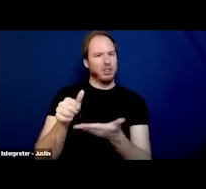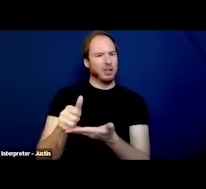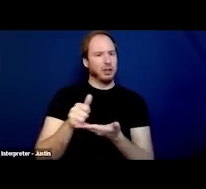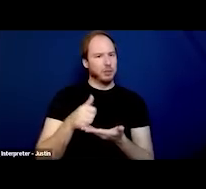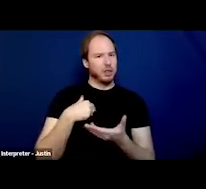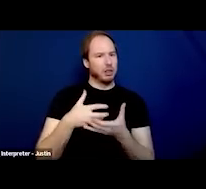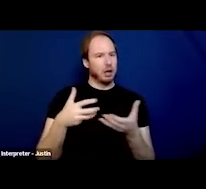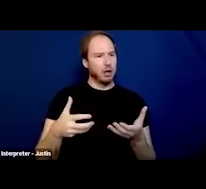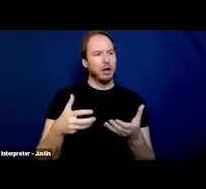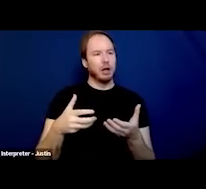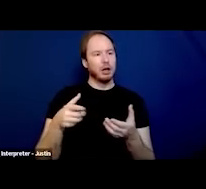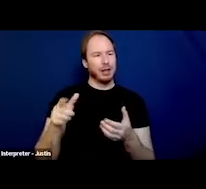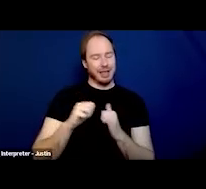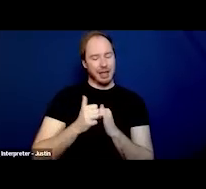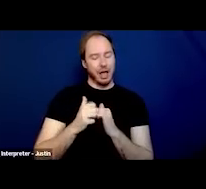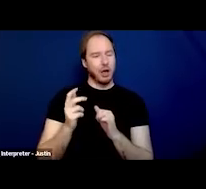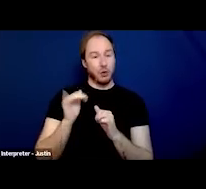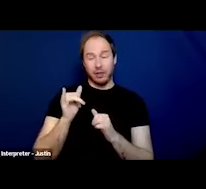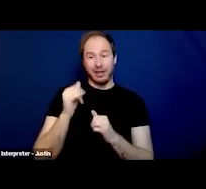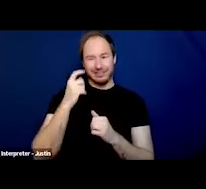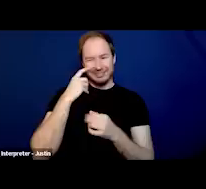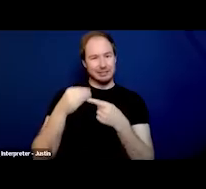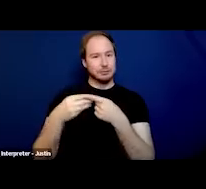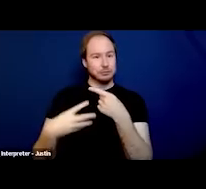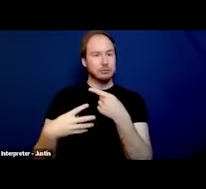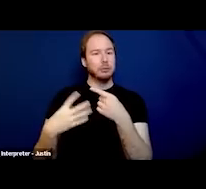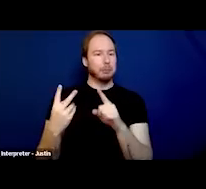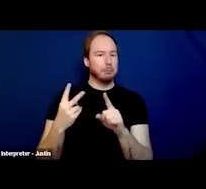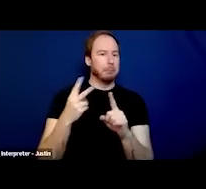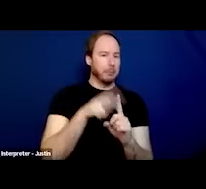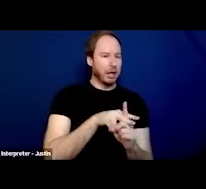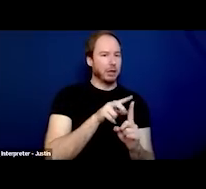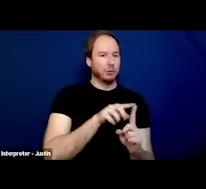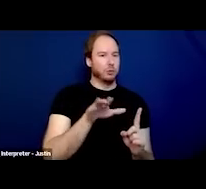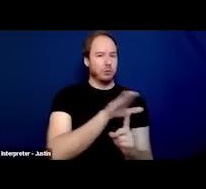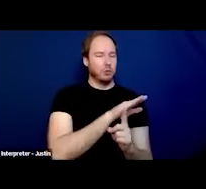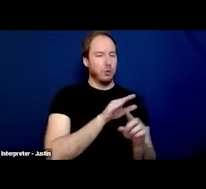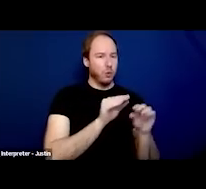where they apply those principles that I mentioned to an organization's governance,